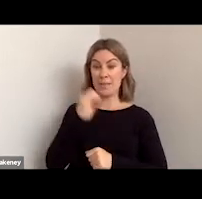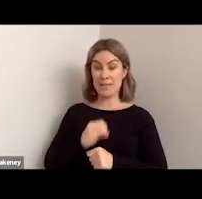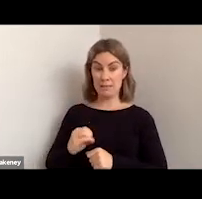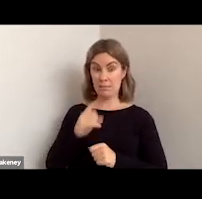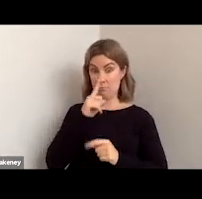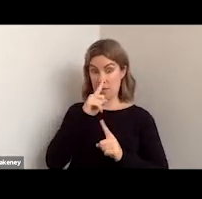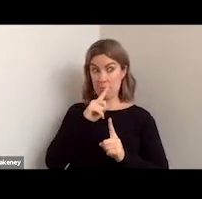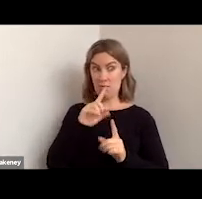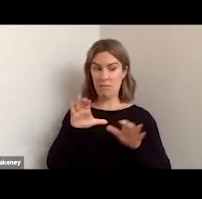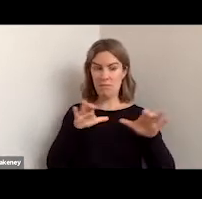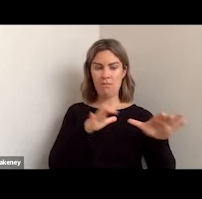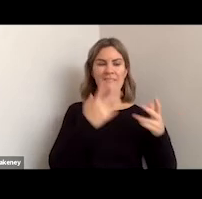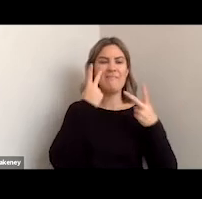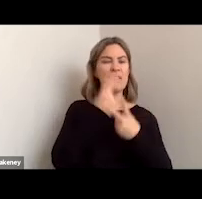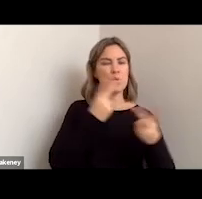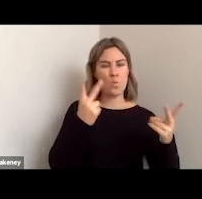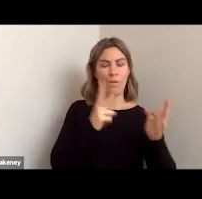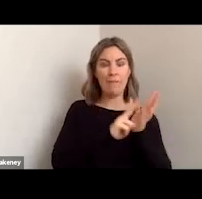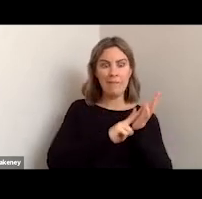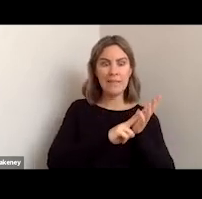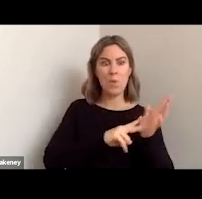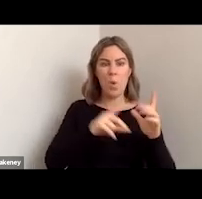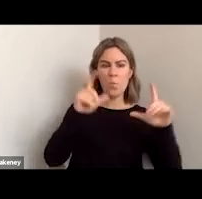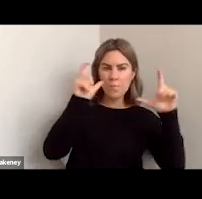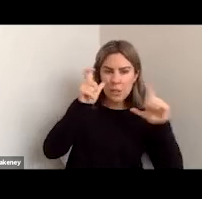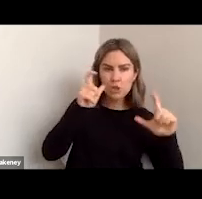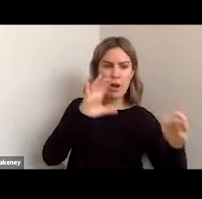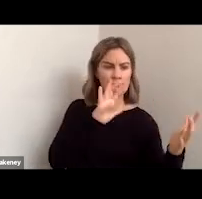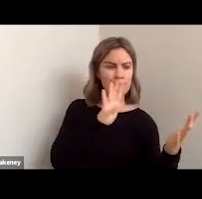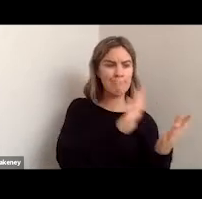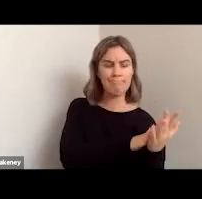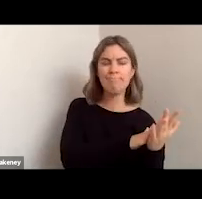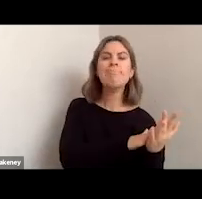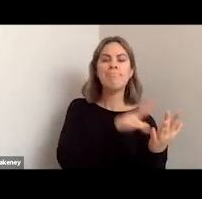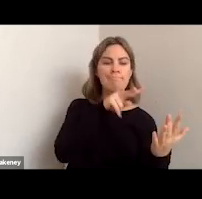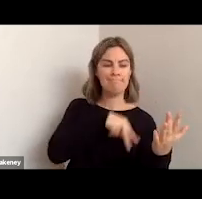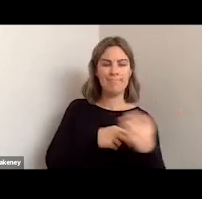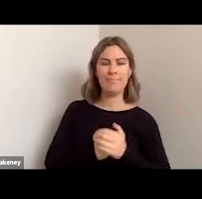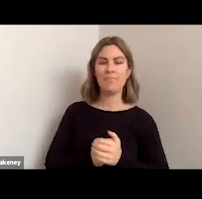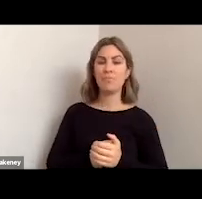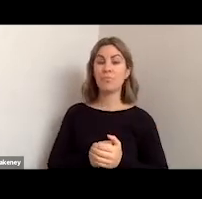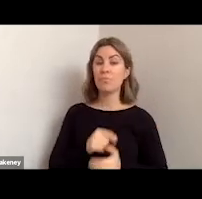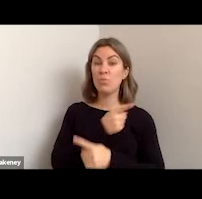are text, you need to decide which is your audience. If you're writing